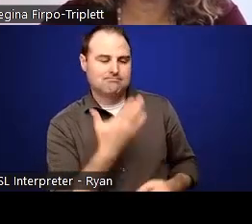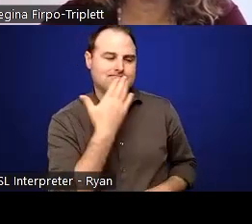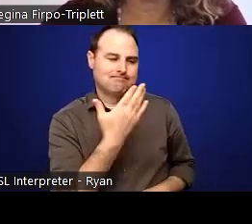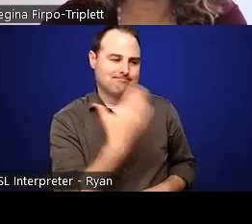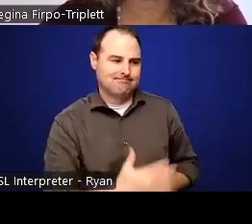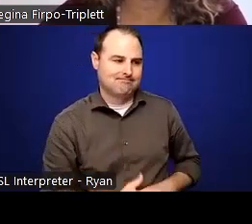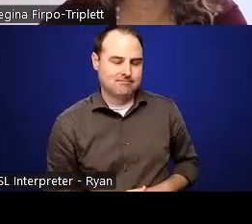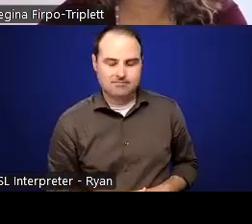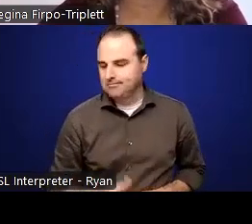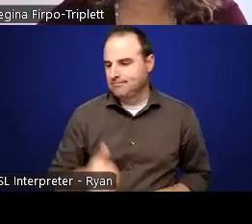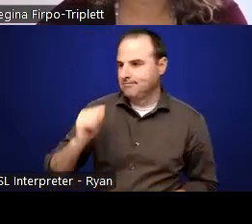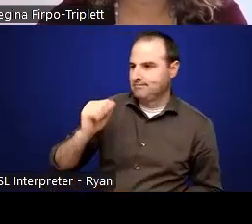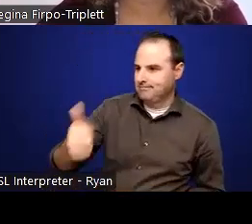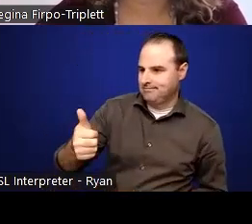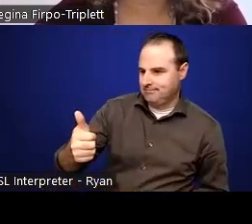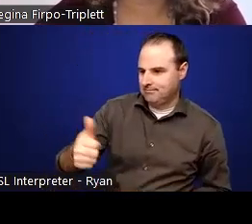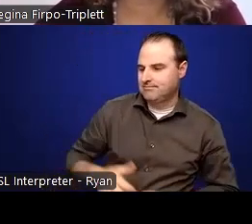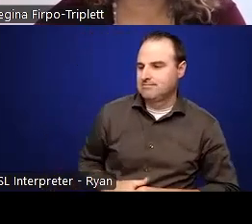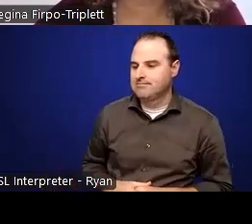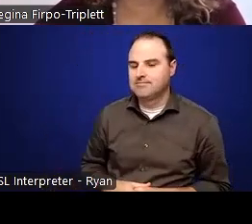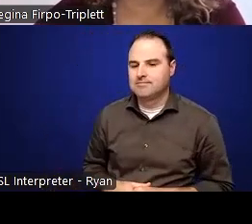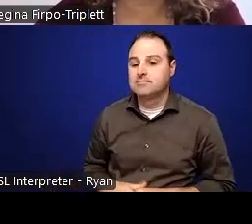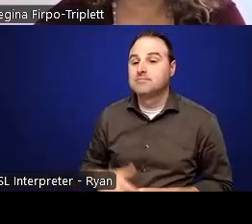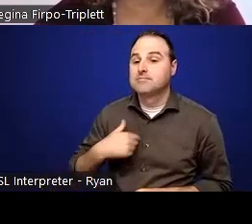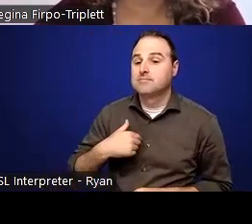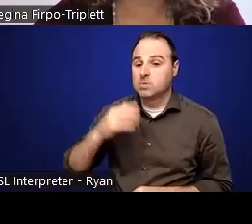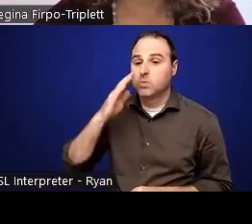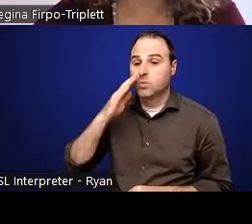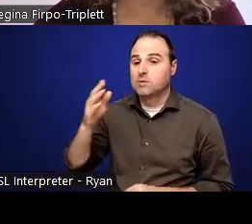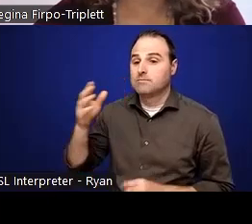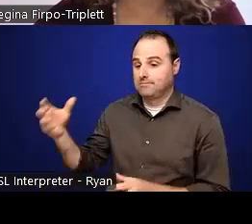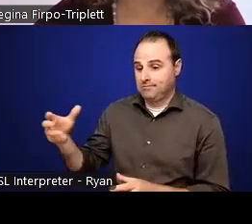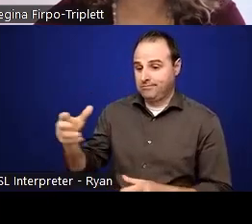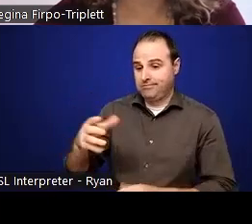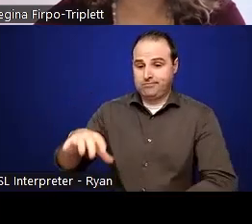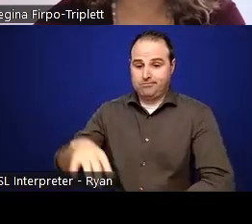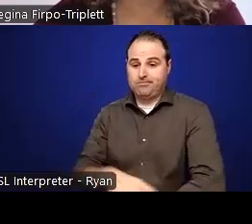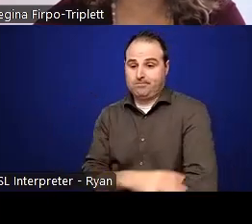You got it, sweets. I'm going to slide this onto your bicep to take your blood pressure.